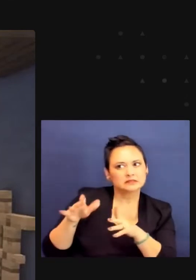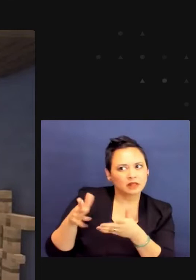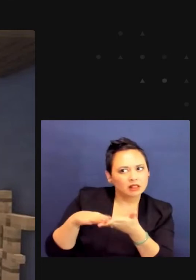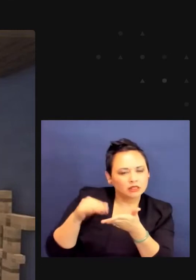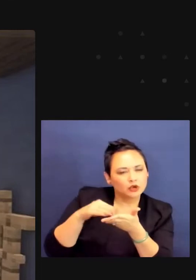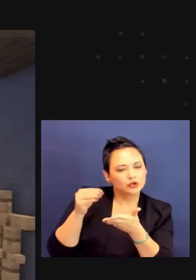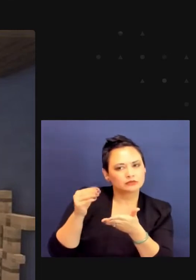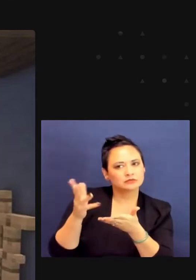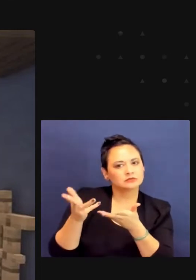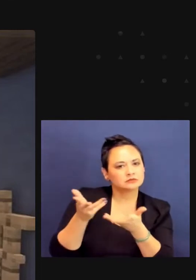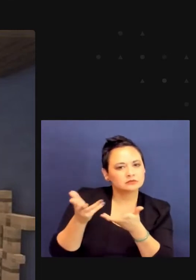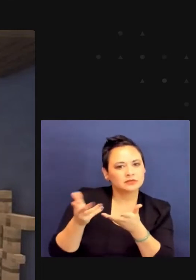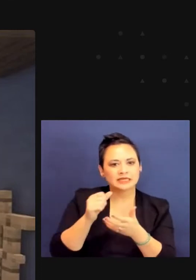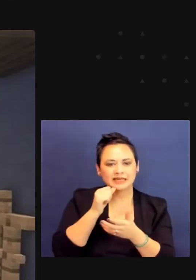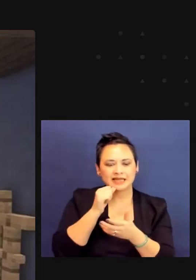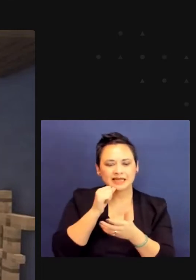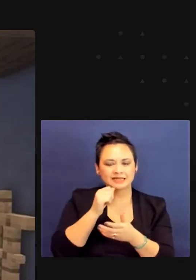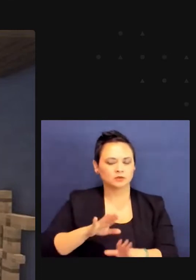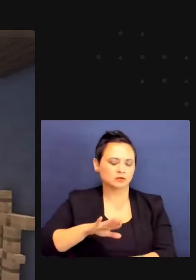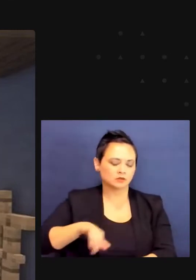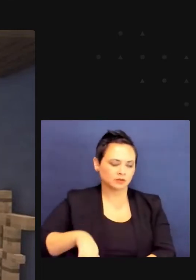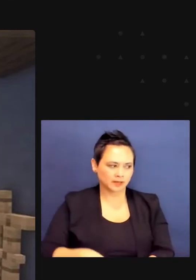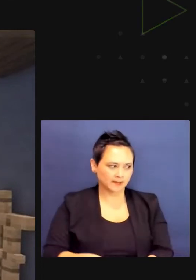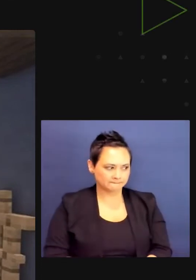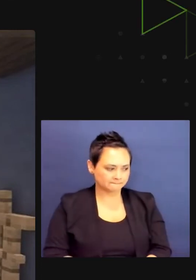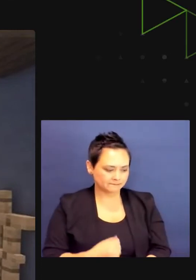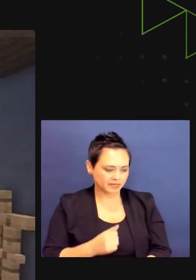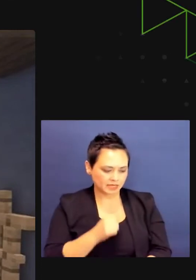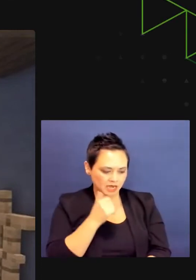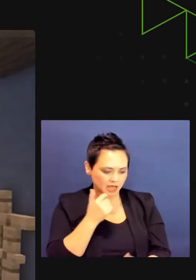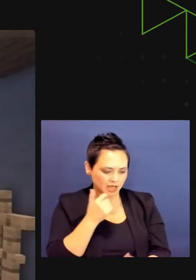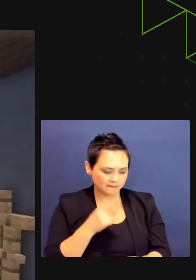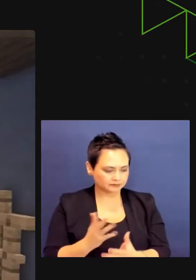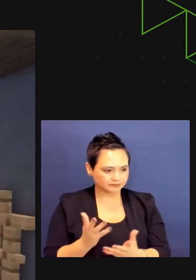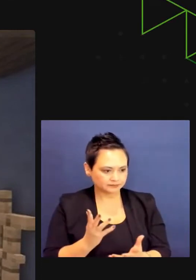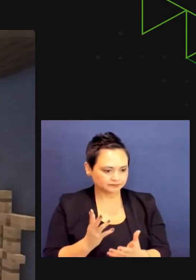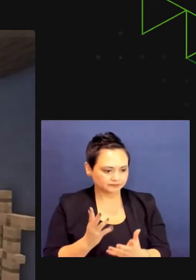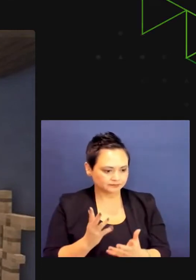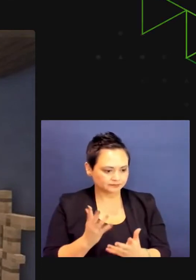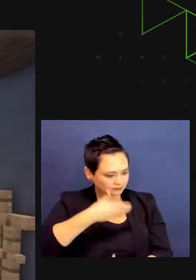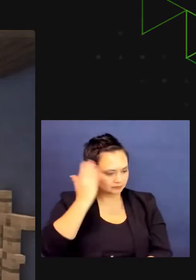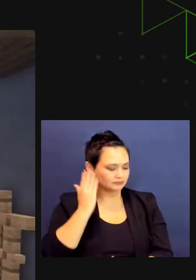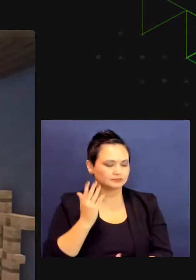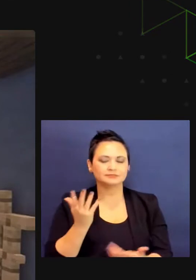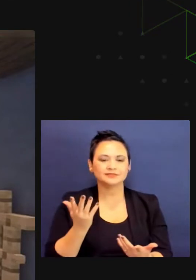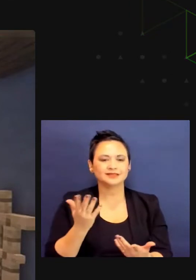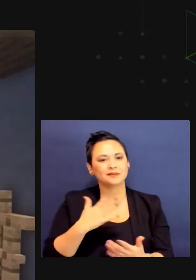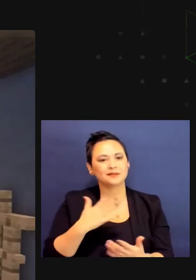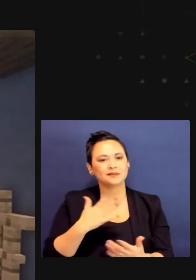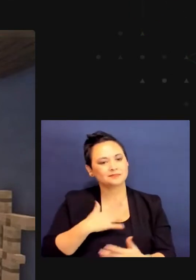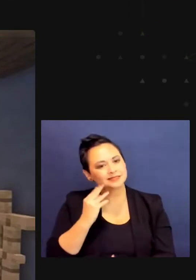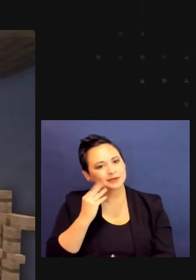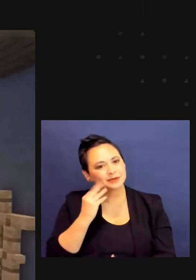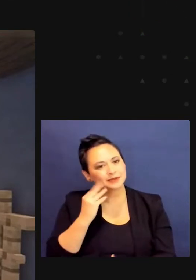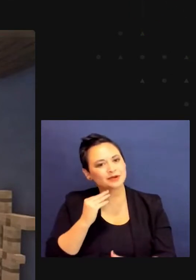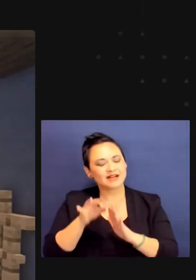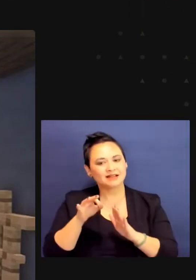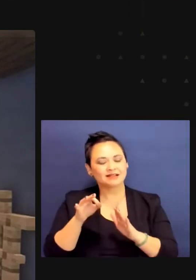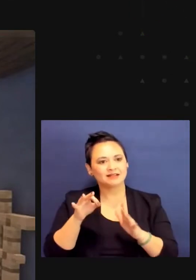and pretending that it didn't happen. In my experience, you know, finding and attracting the diverse talent isn't the hardest part to building a diverse team.